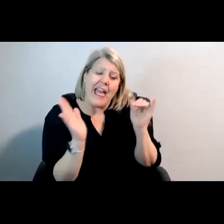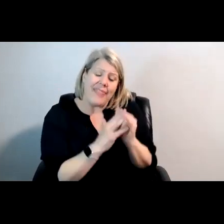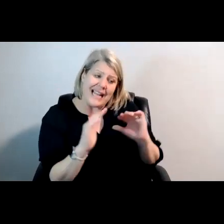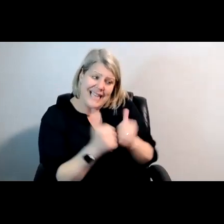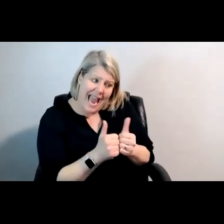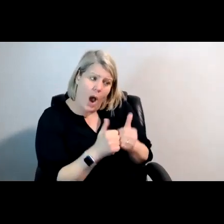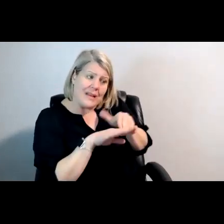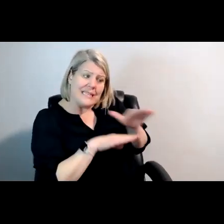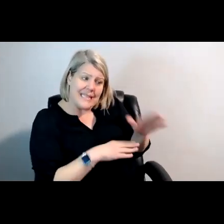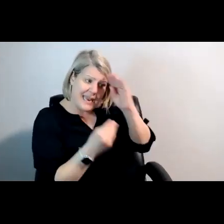It can be as easy as that.